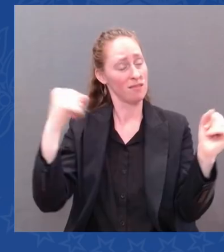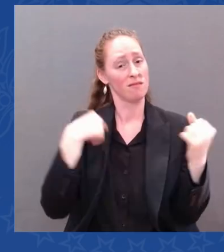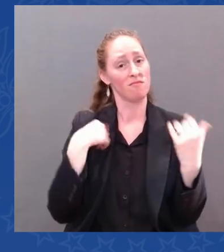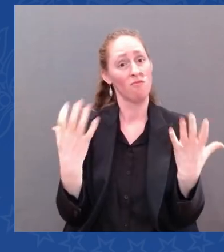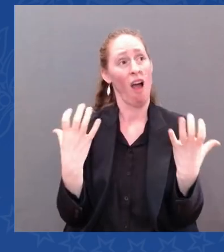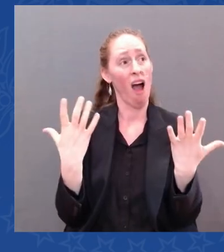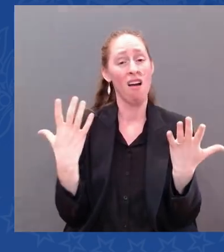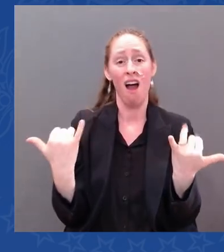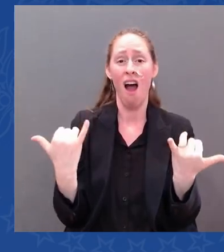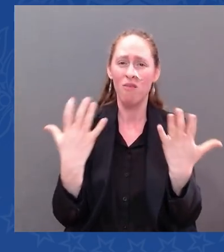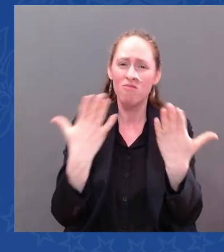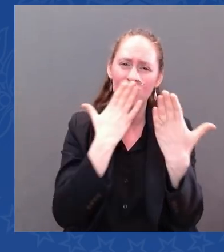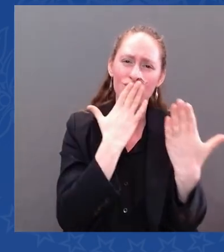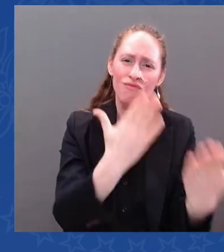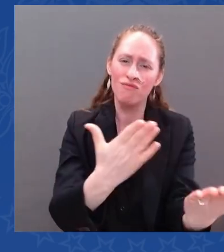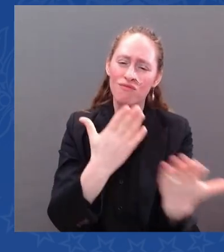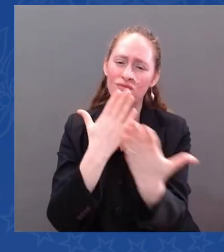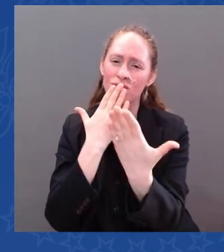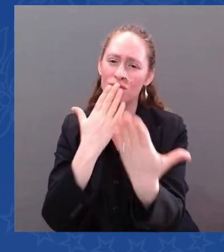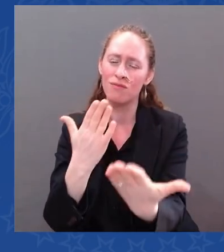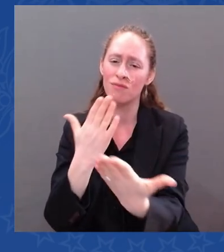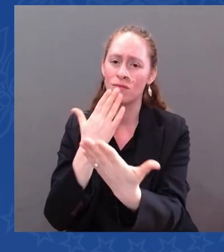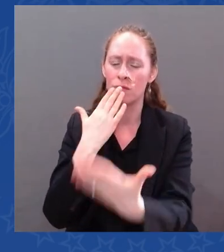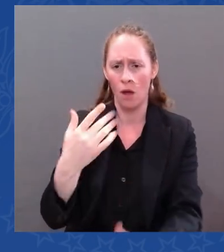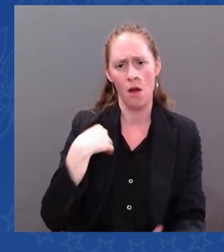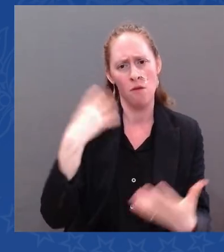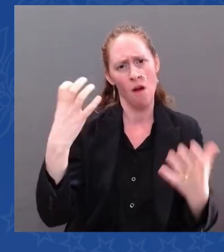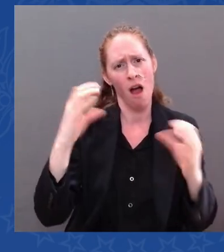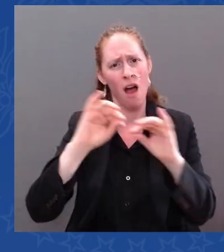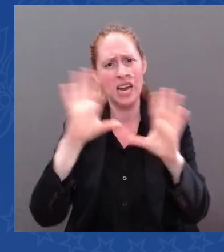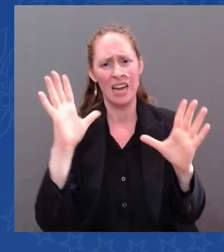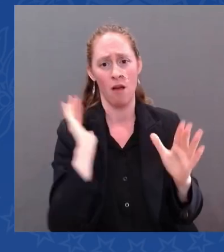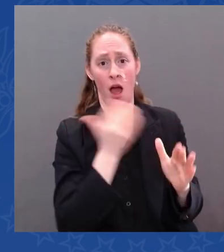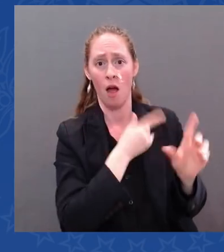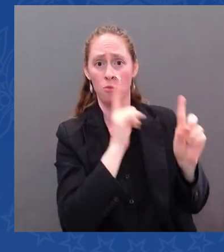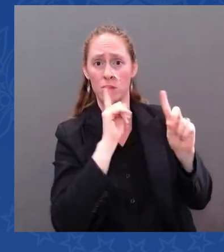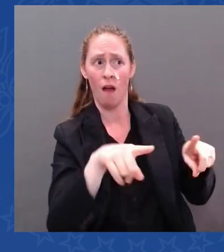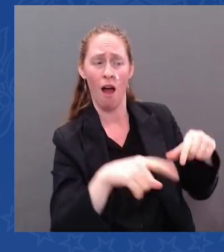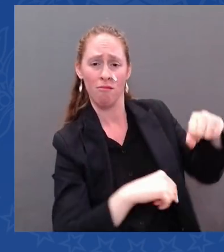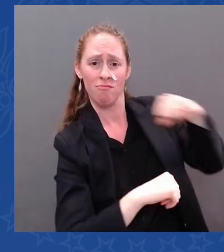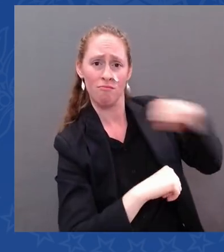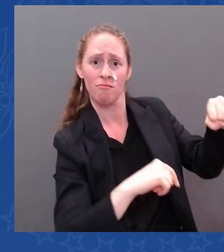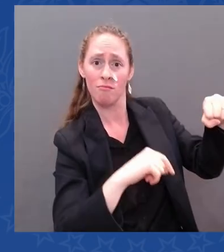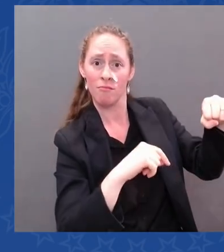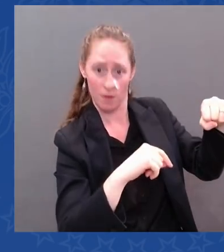because the Ukrainians are fighting so valiantly and using the equipment we've given them -- and the United States alone